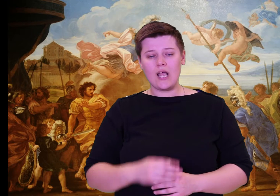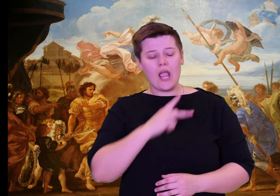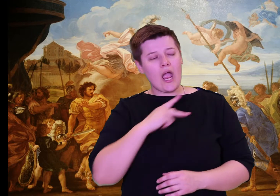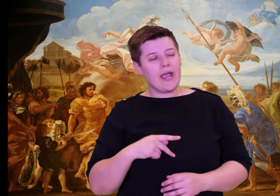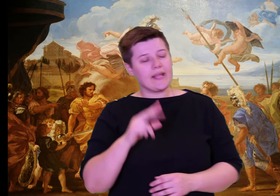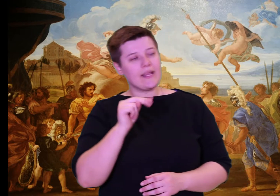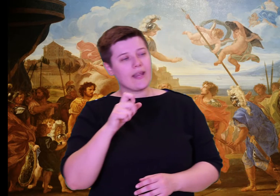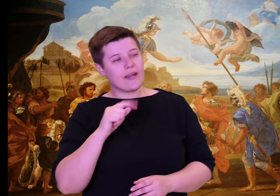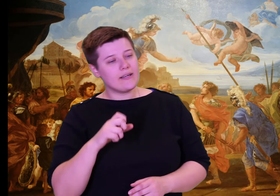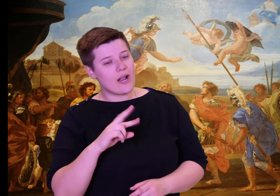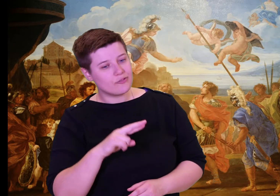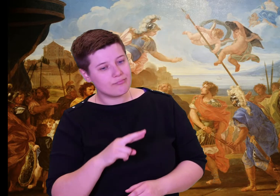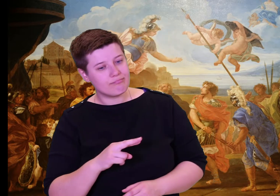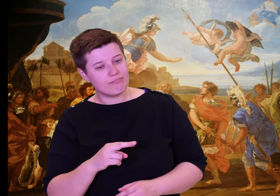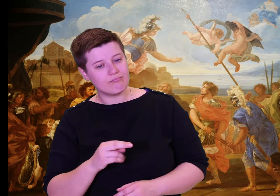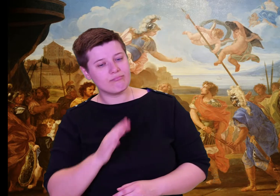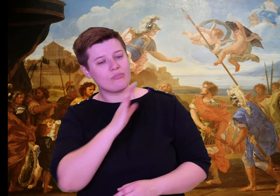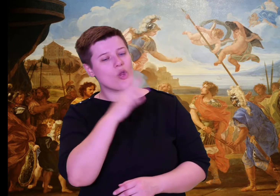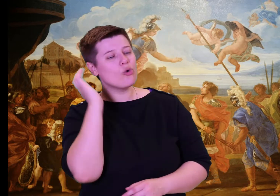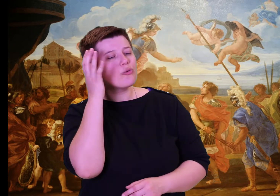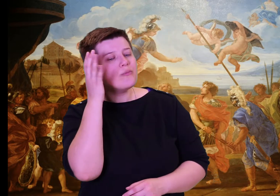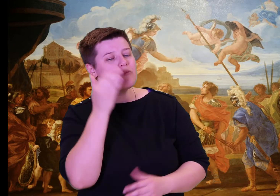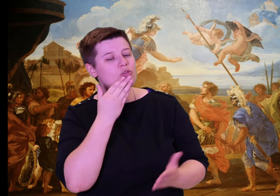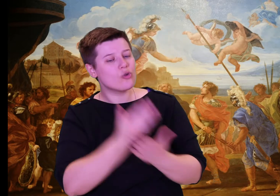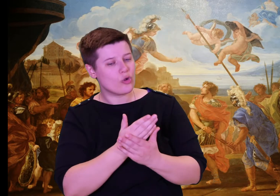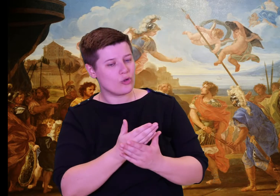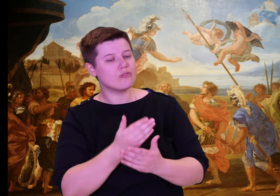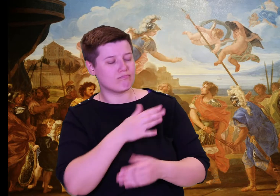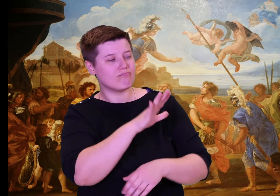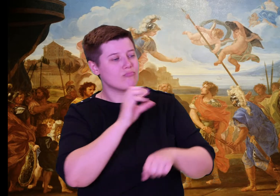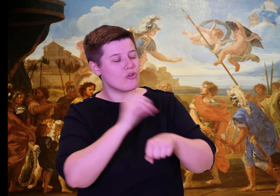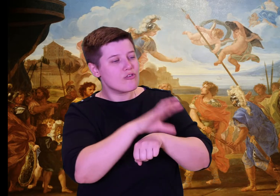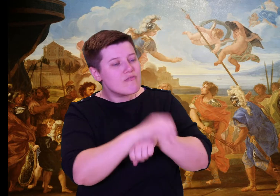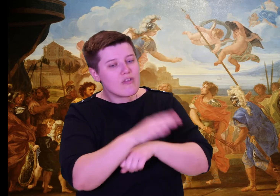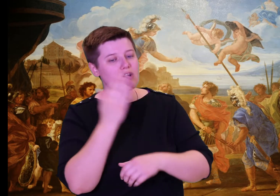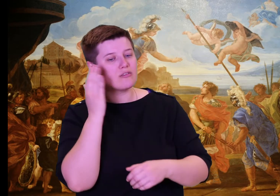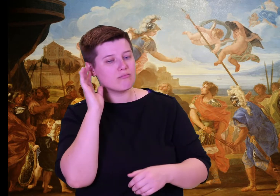your house. They may divide your wealth among themselves and make your journey useless.